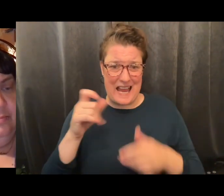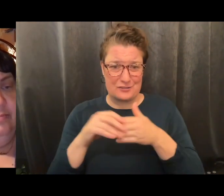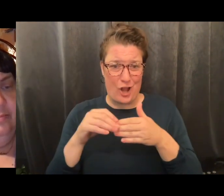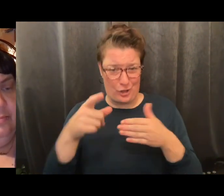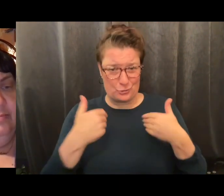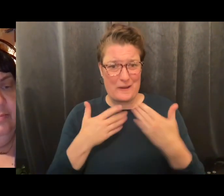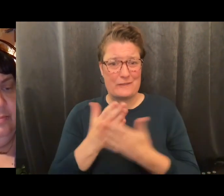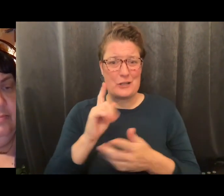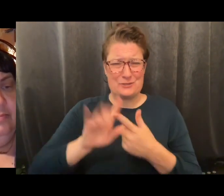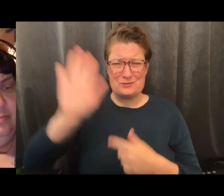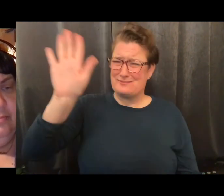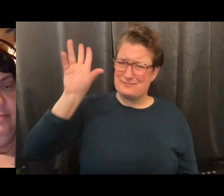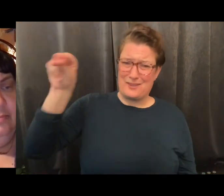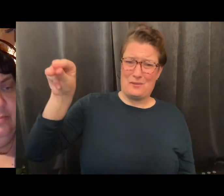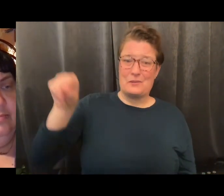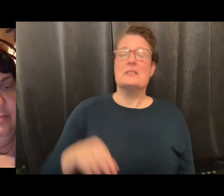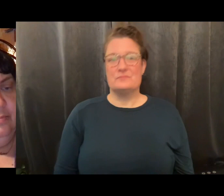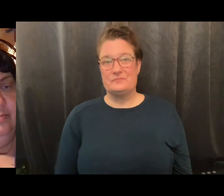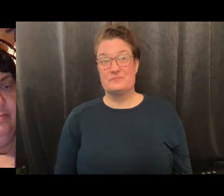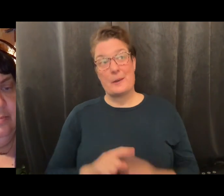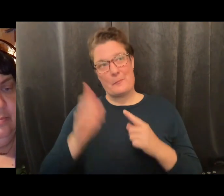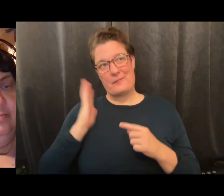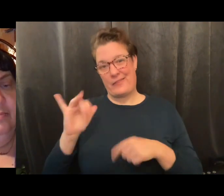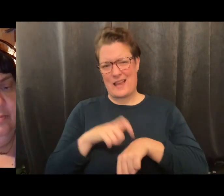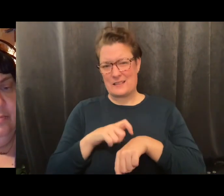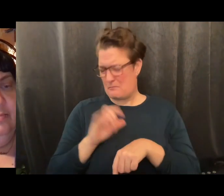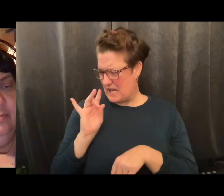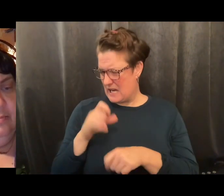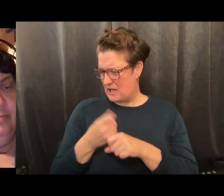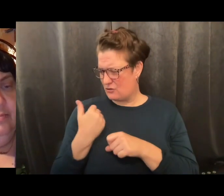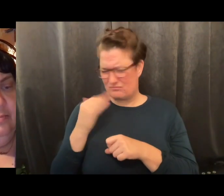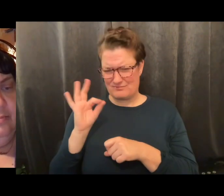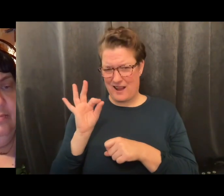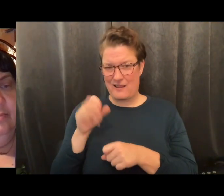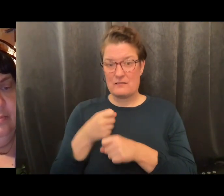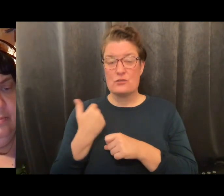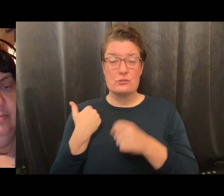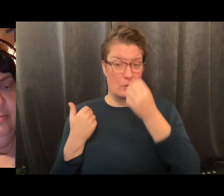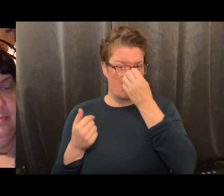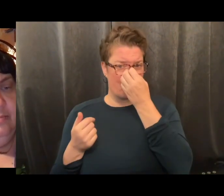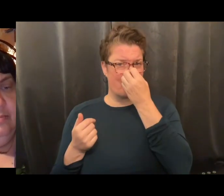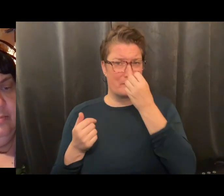8 years ago, I think, 9 years. It was even more challenging, you know, people challenged you more